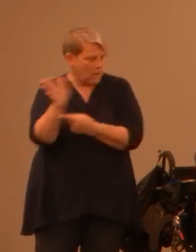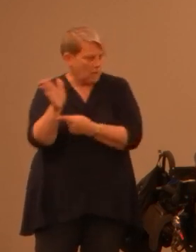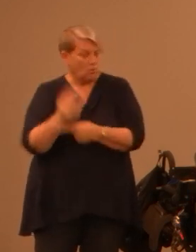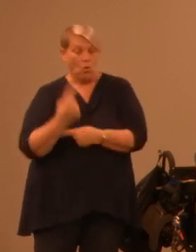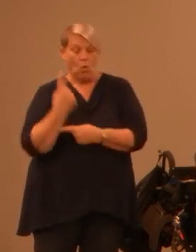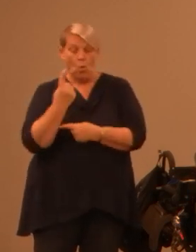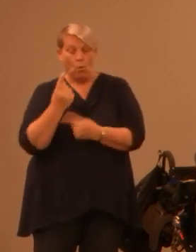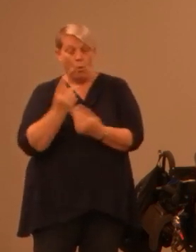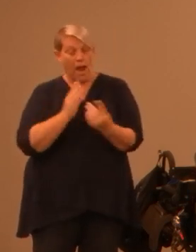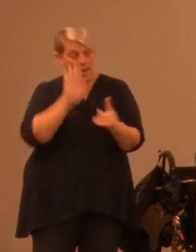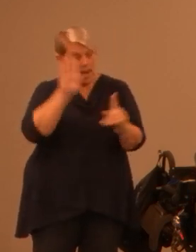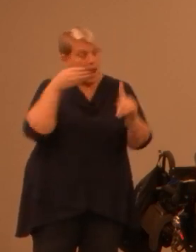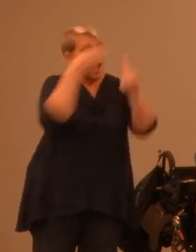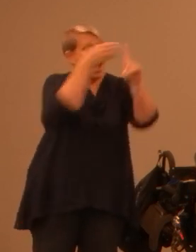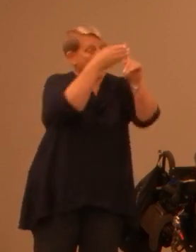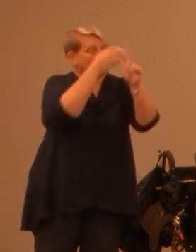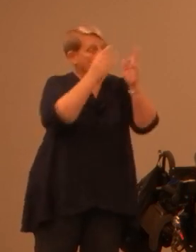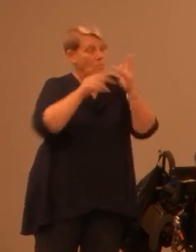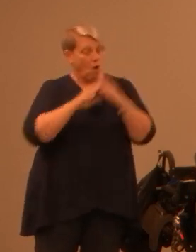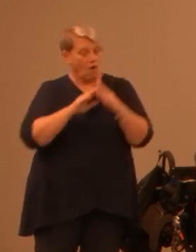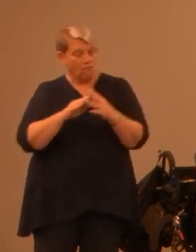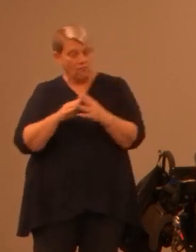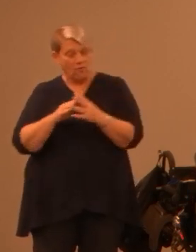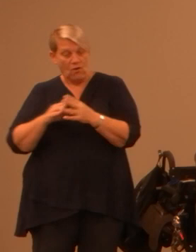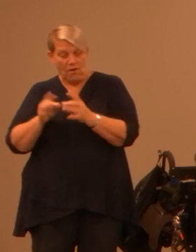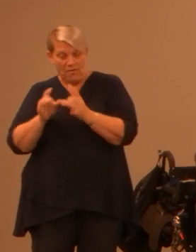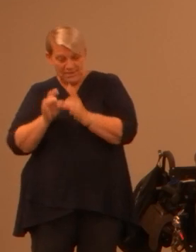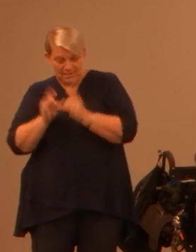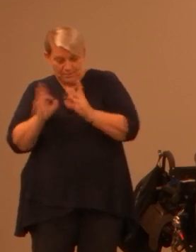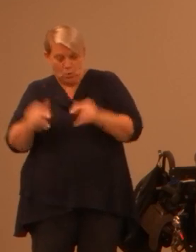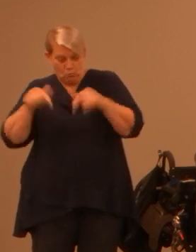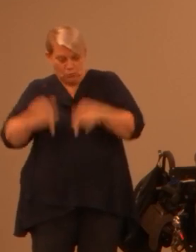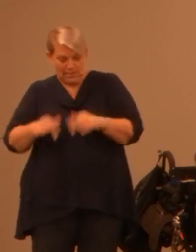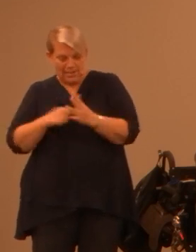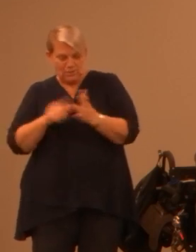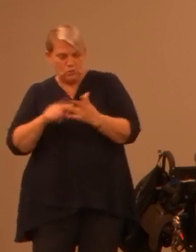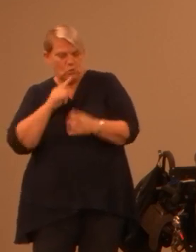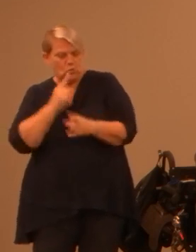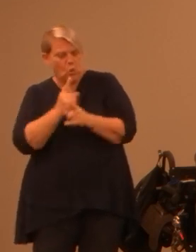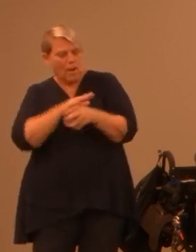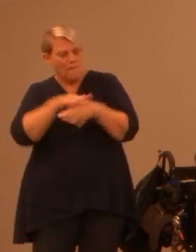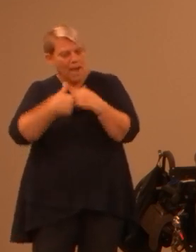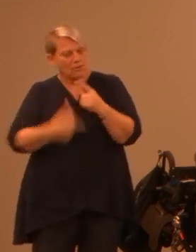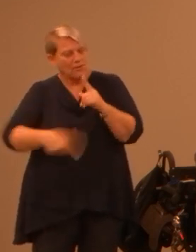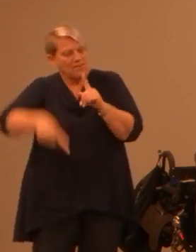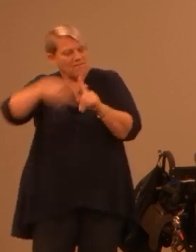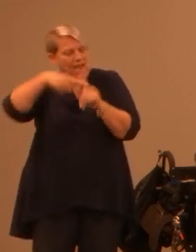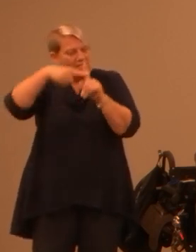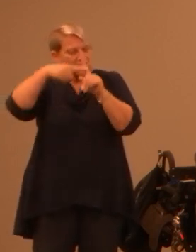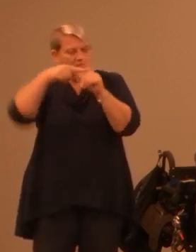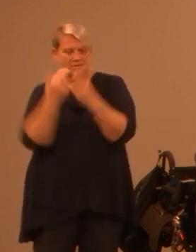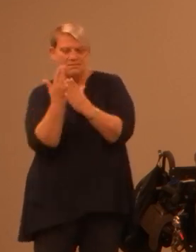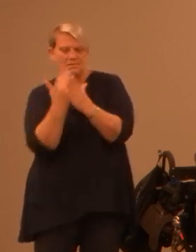the blueprint is to address the blockages that design can provide to access